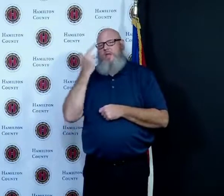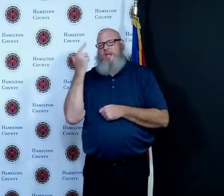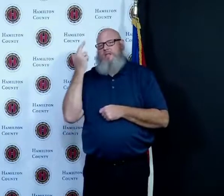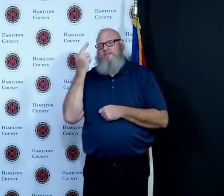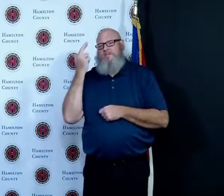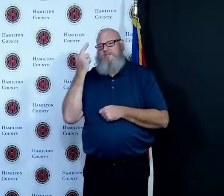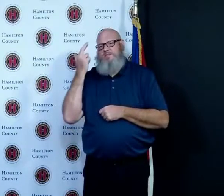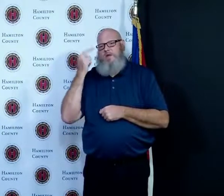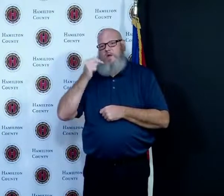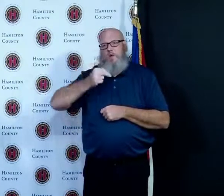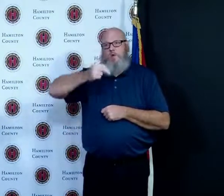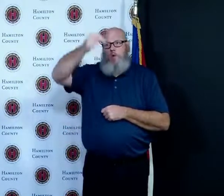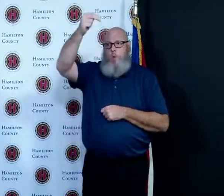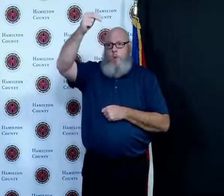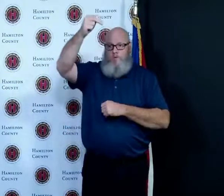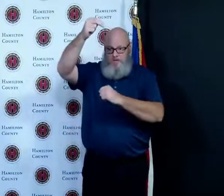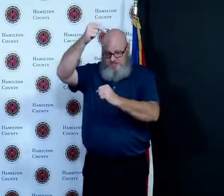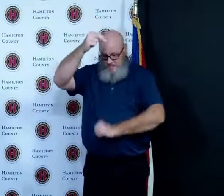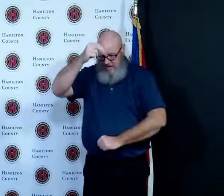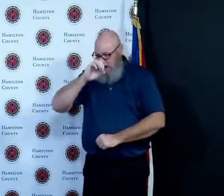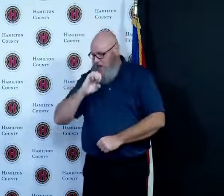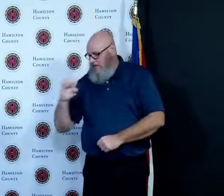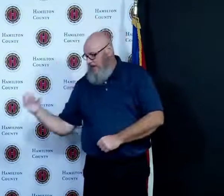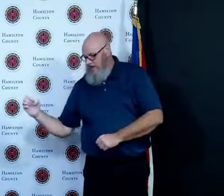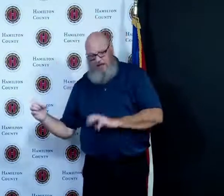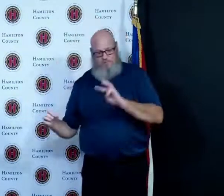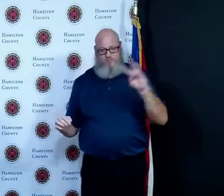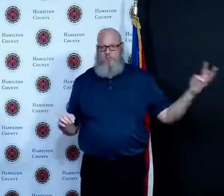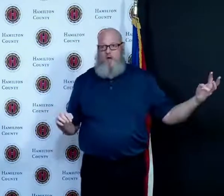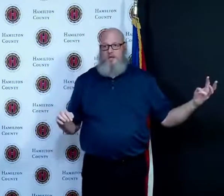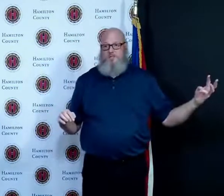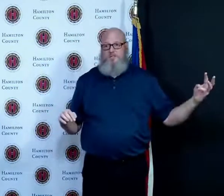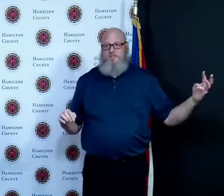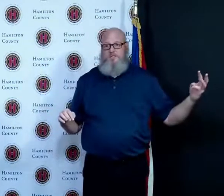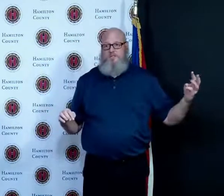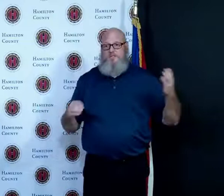there are a lot of opportunities and a lot of opportunities to get to these clinics from public